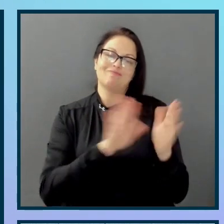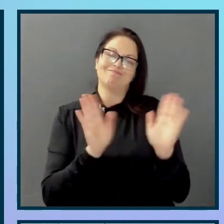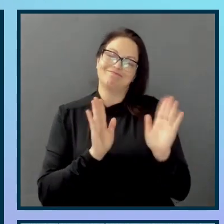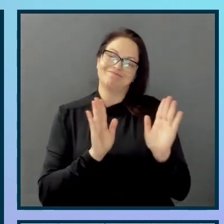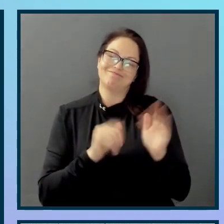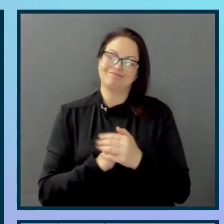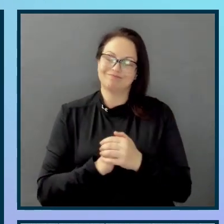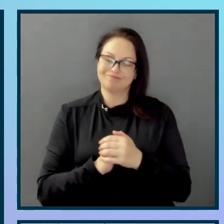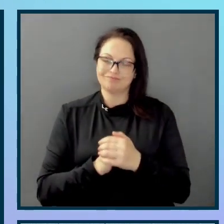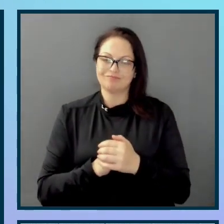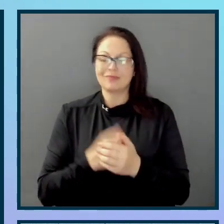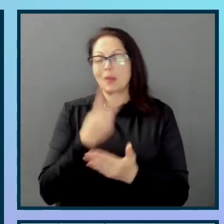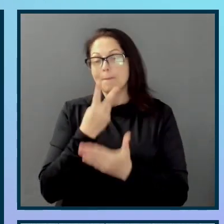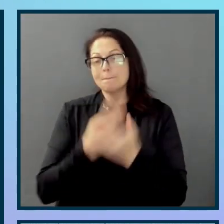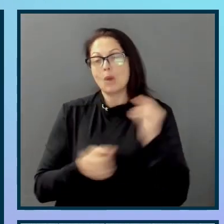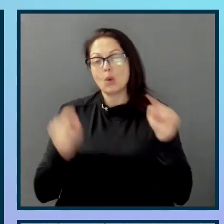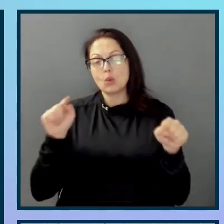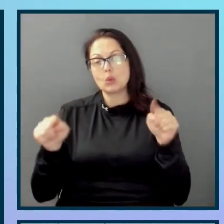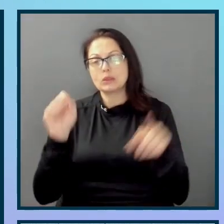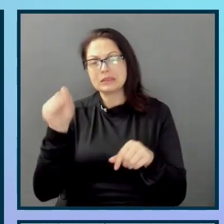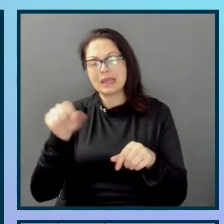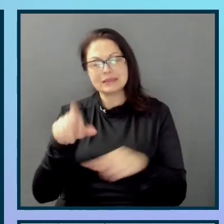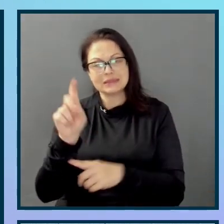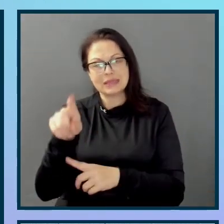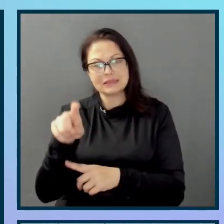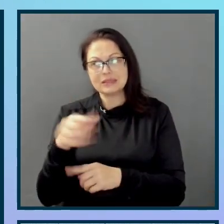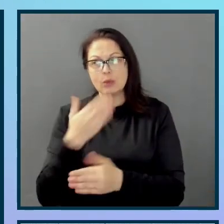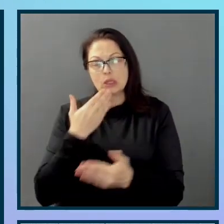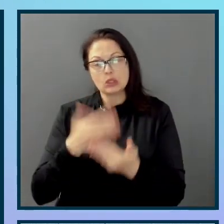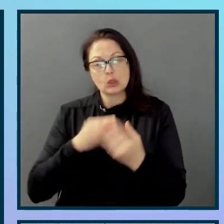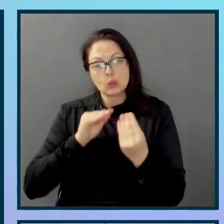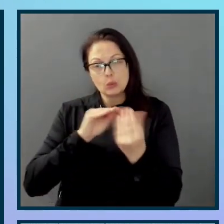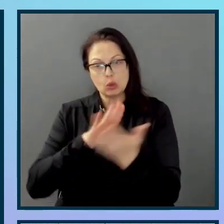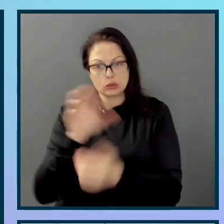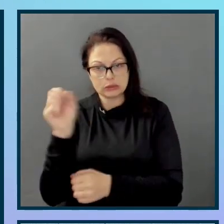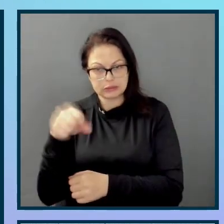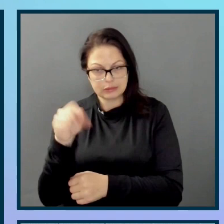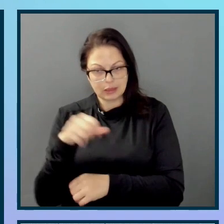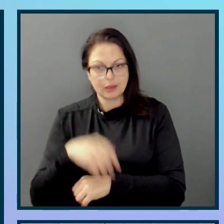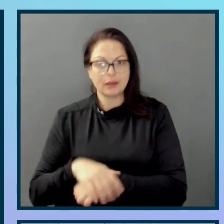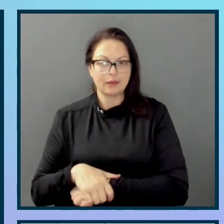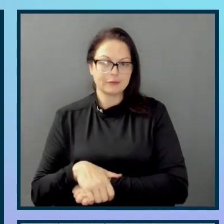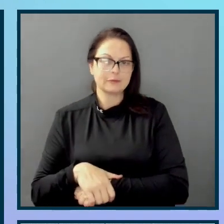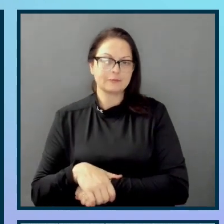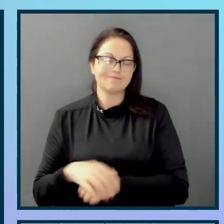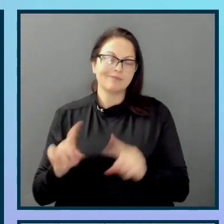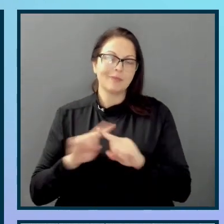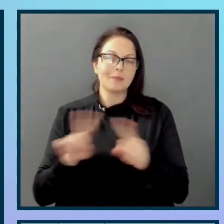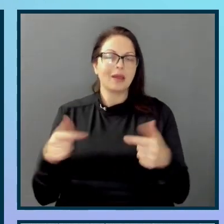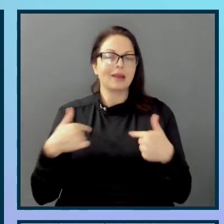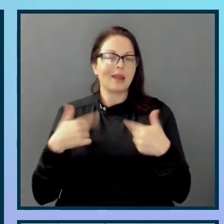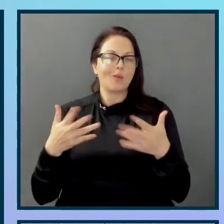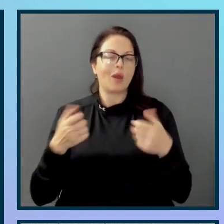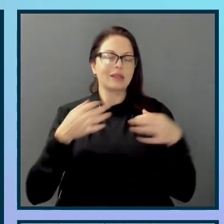and both are definitely good approaches to take that just gives you a little bit of flavor on maybe different states your organization